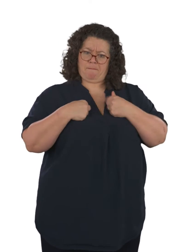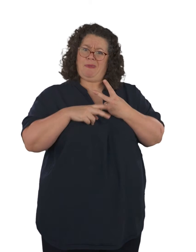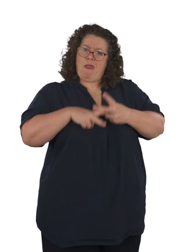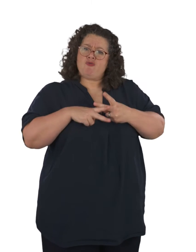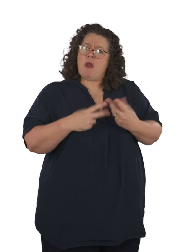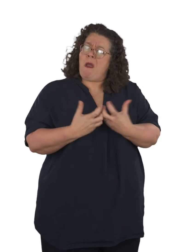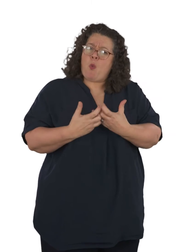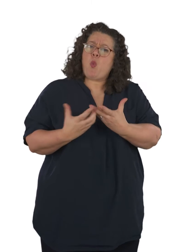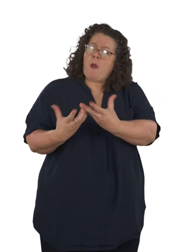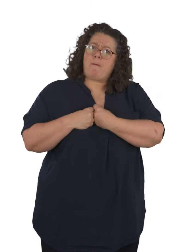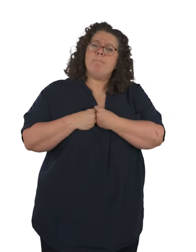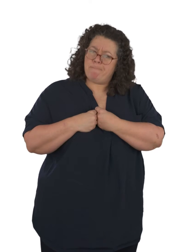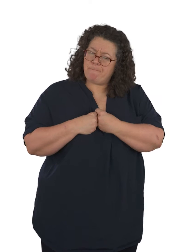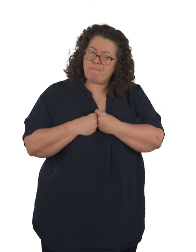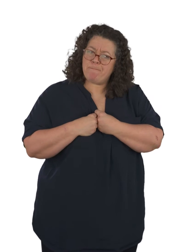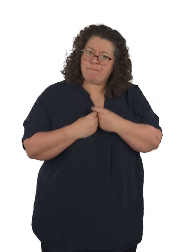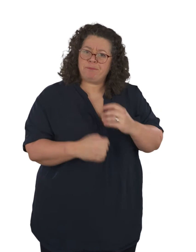how to get help for you as their carer.